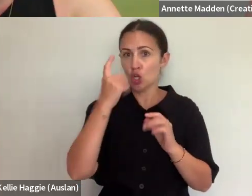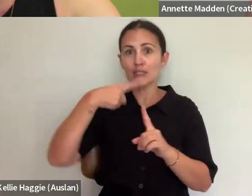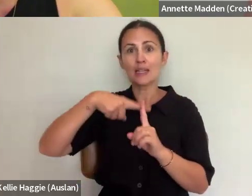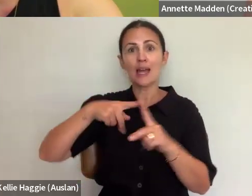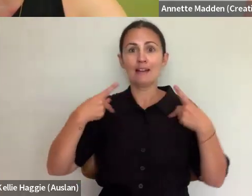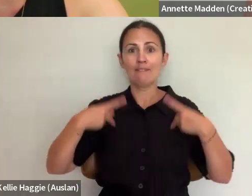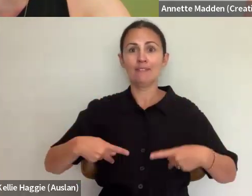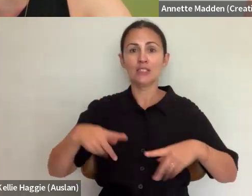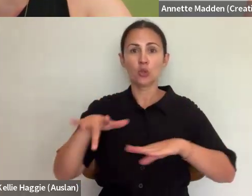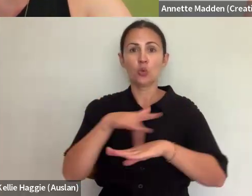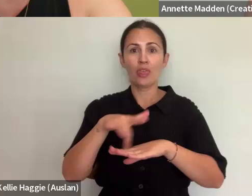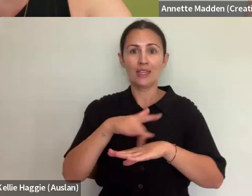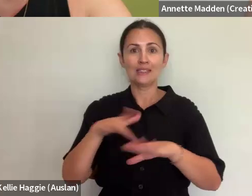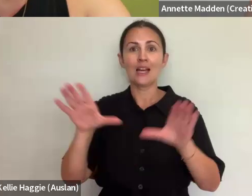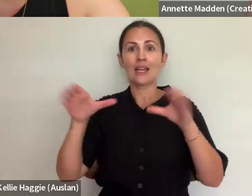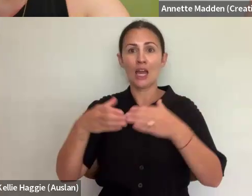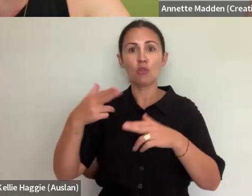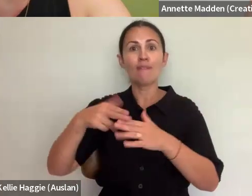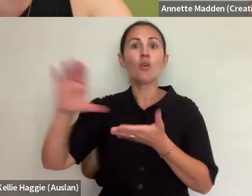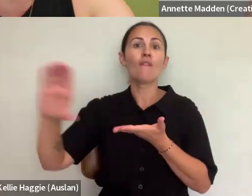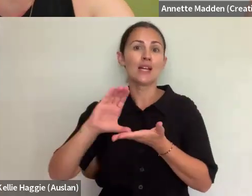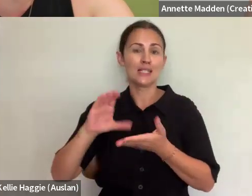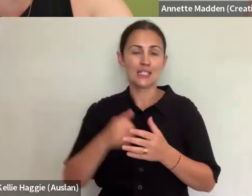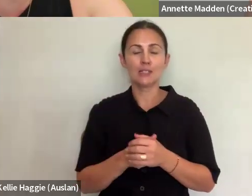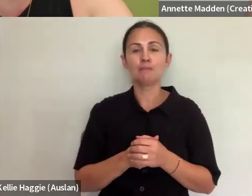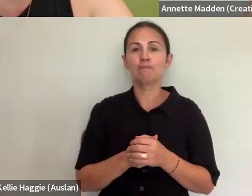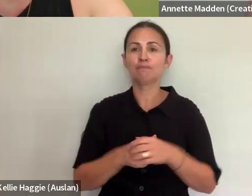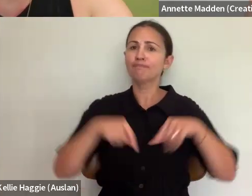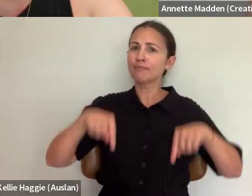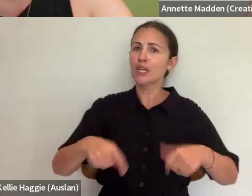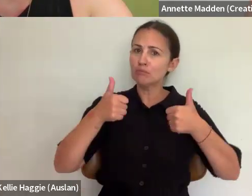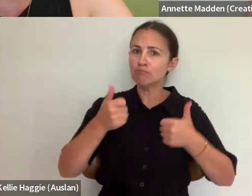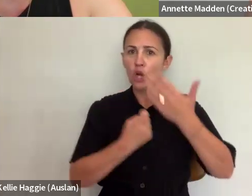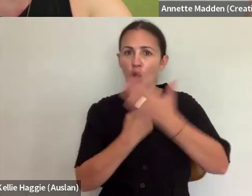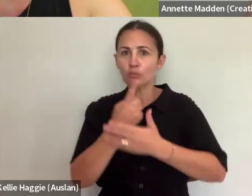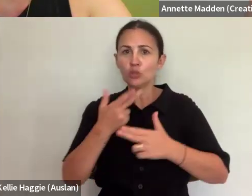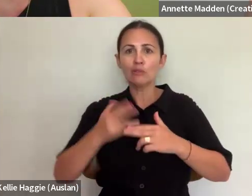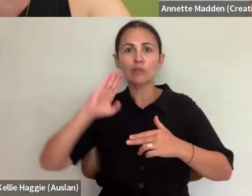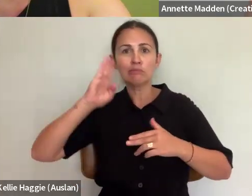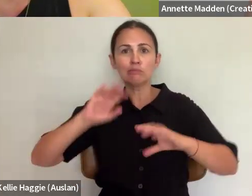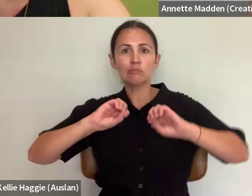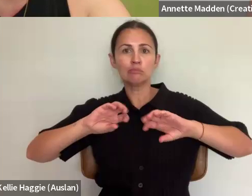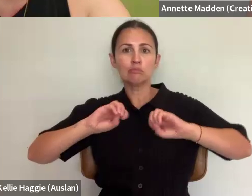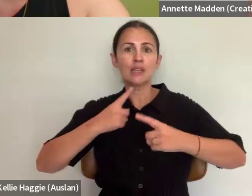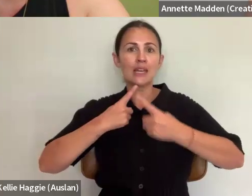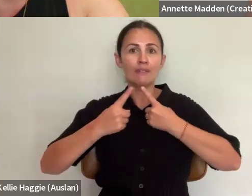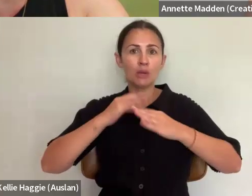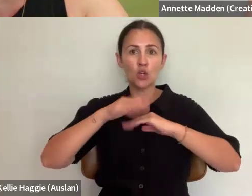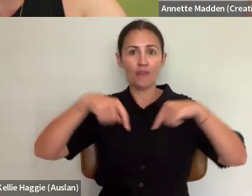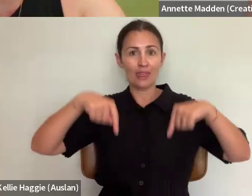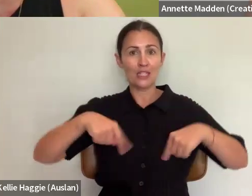for taking the time to join this conversation about the Victorian Circus and Physical Theatre Operations for Organisations funding category.